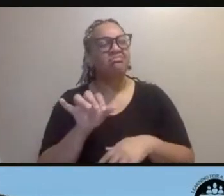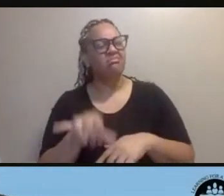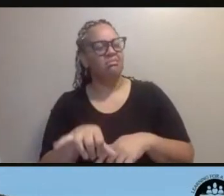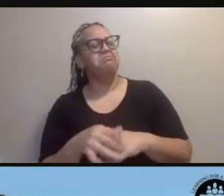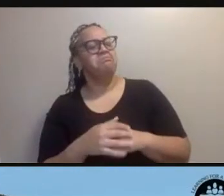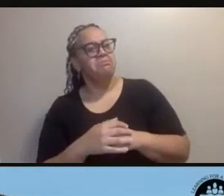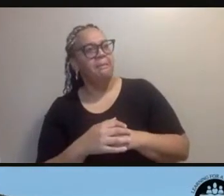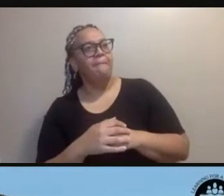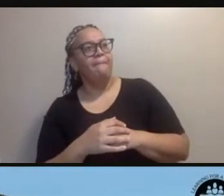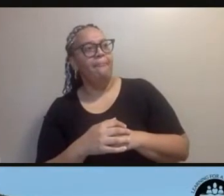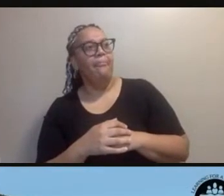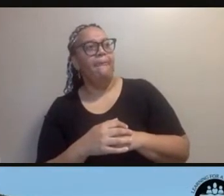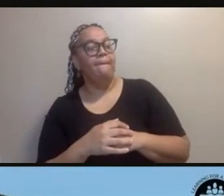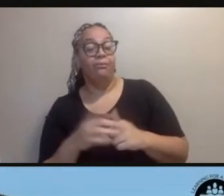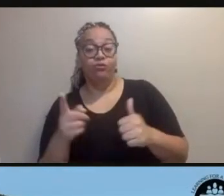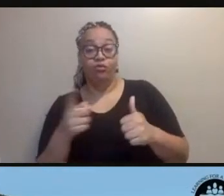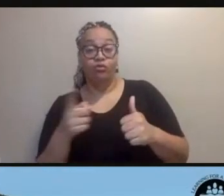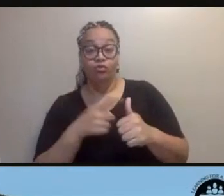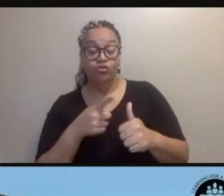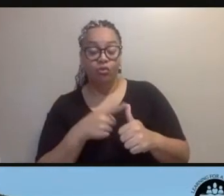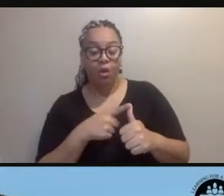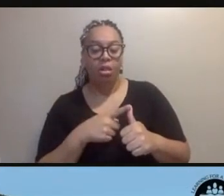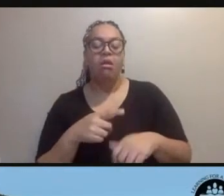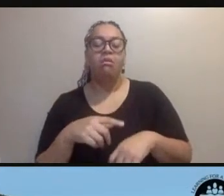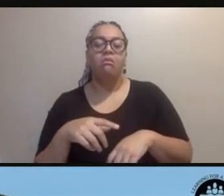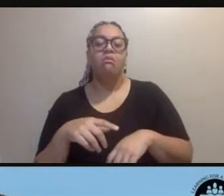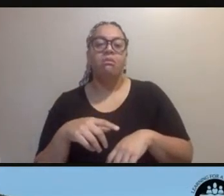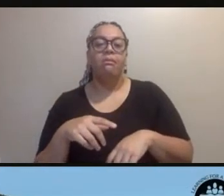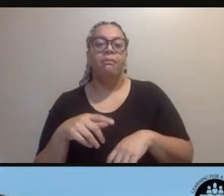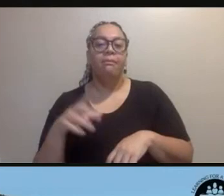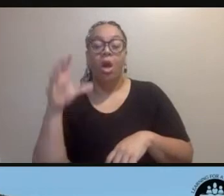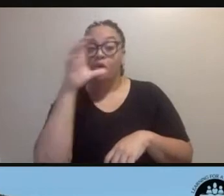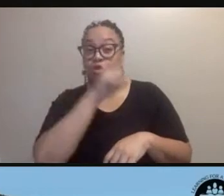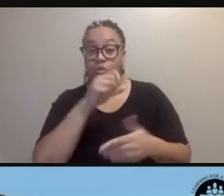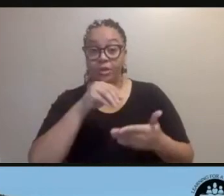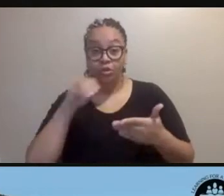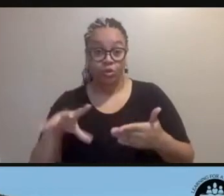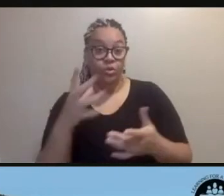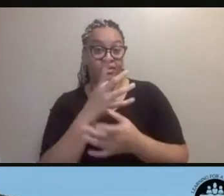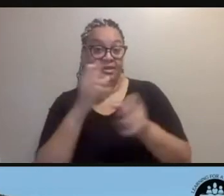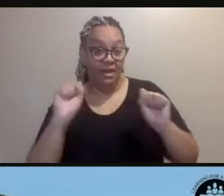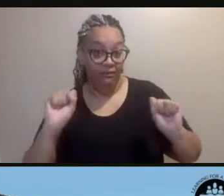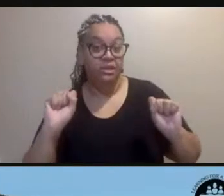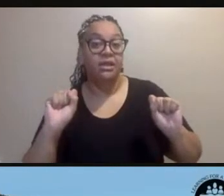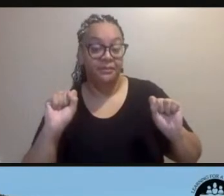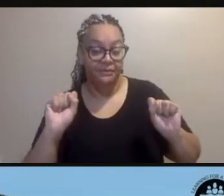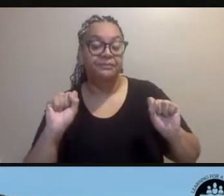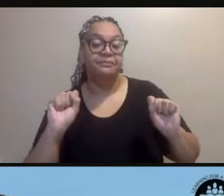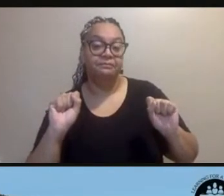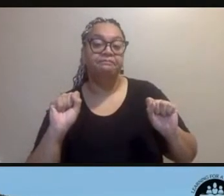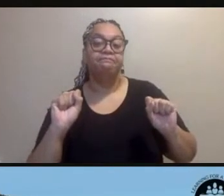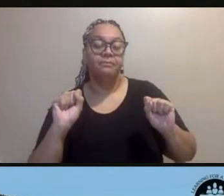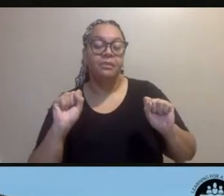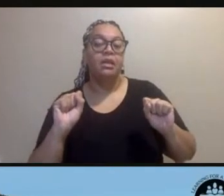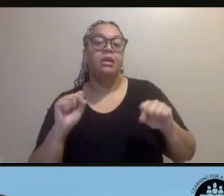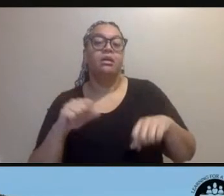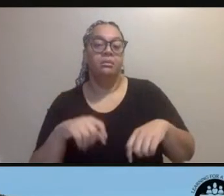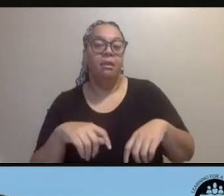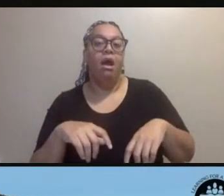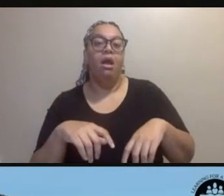WELL AS WITH PARENTS AND